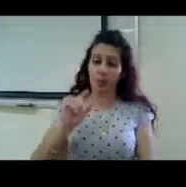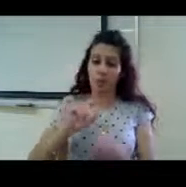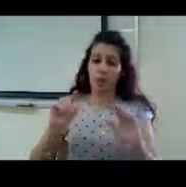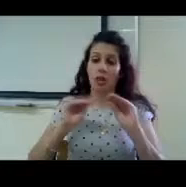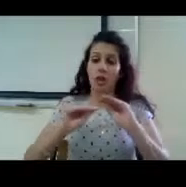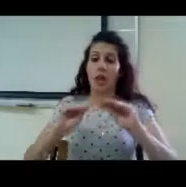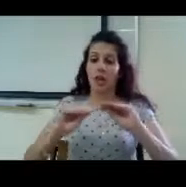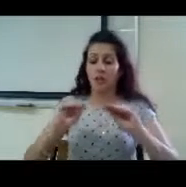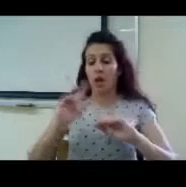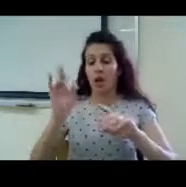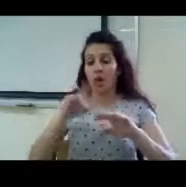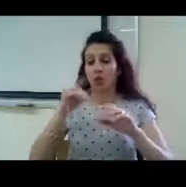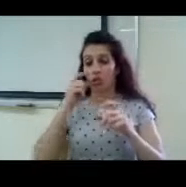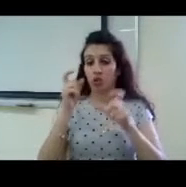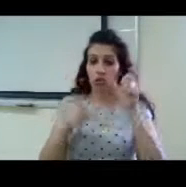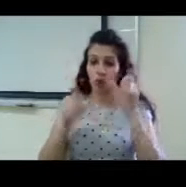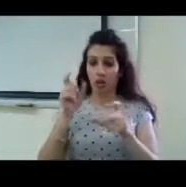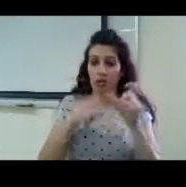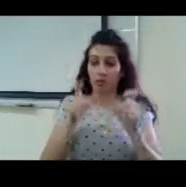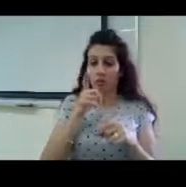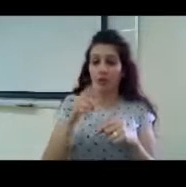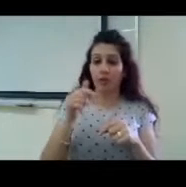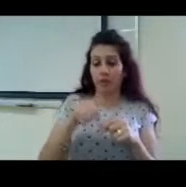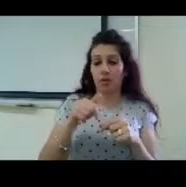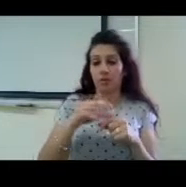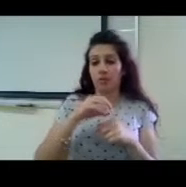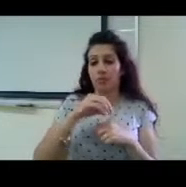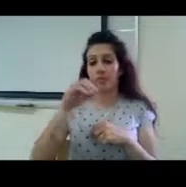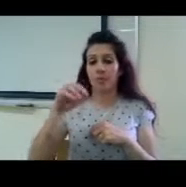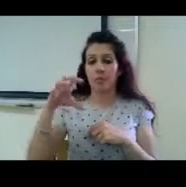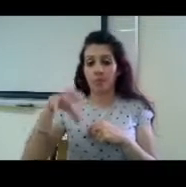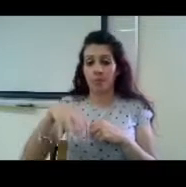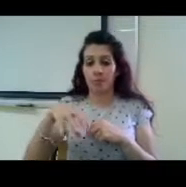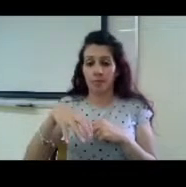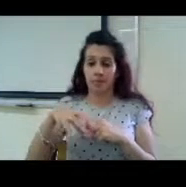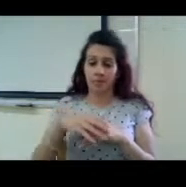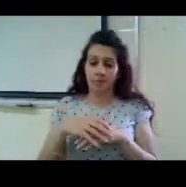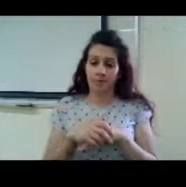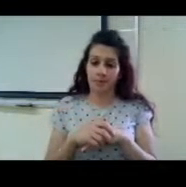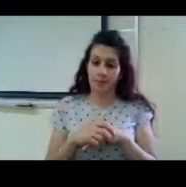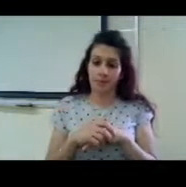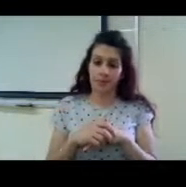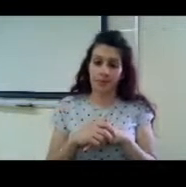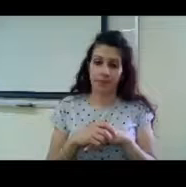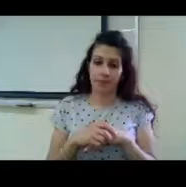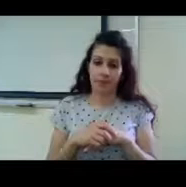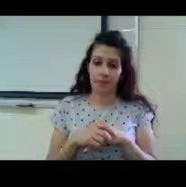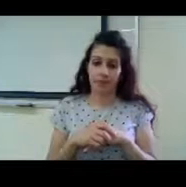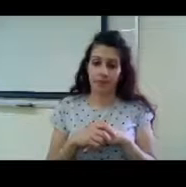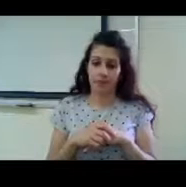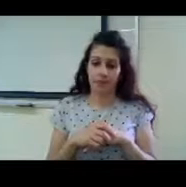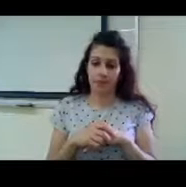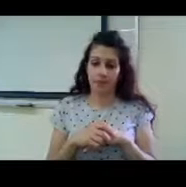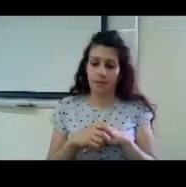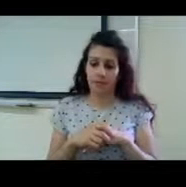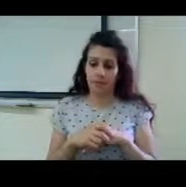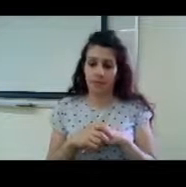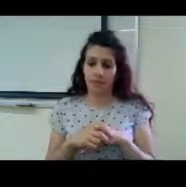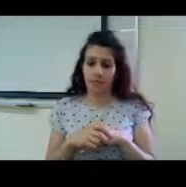in any other time but now has that message being even clearer children's